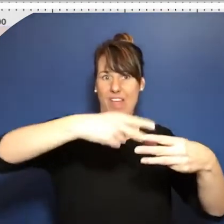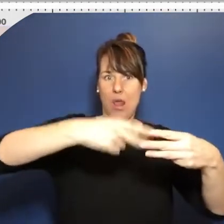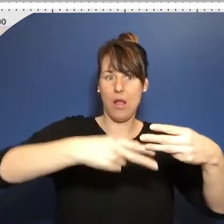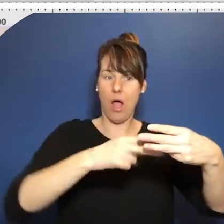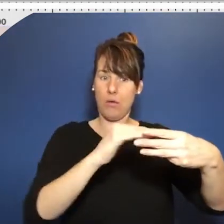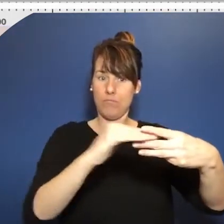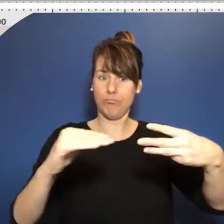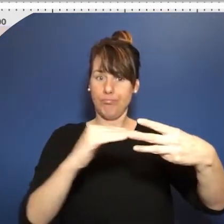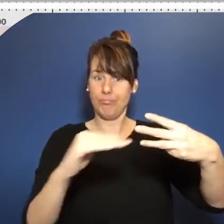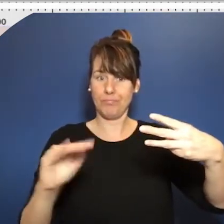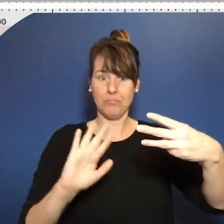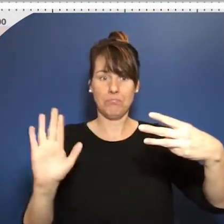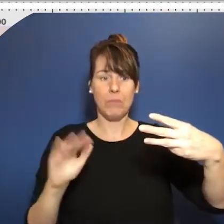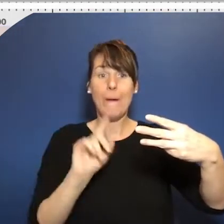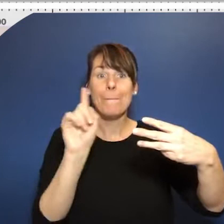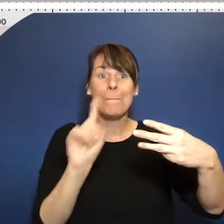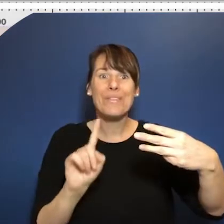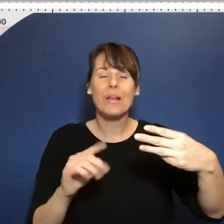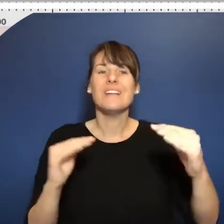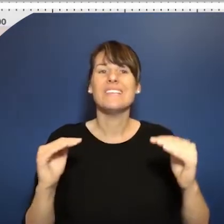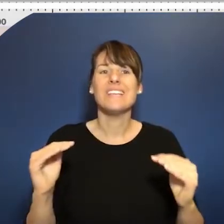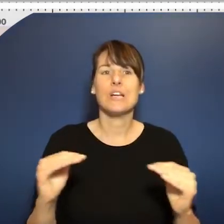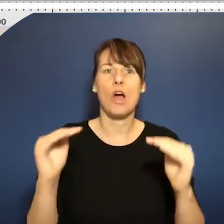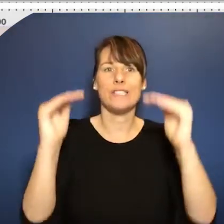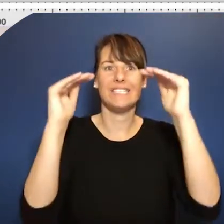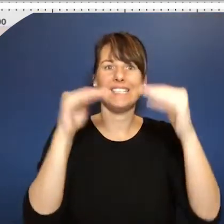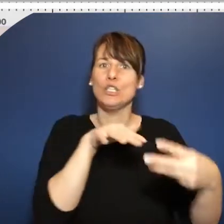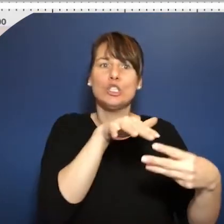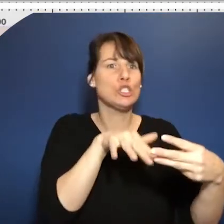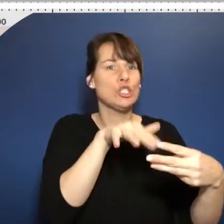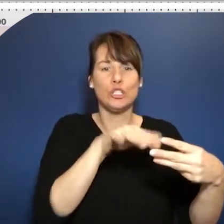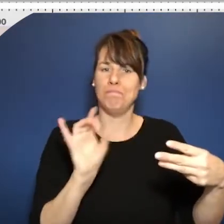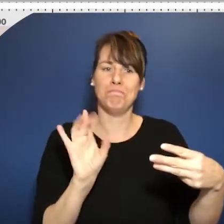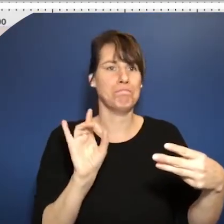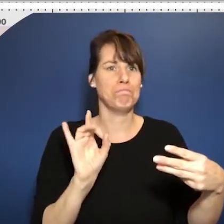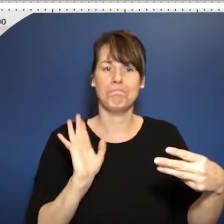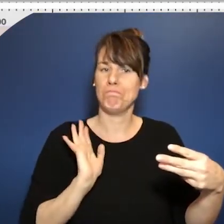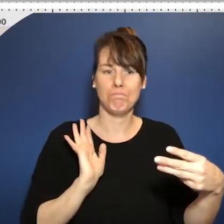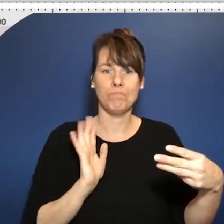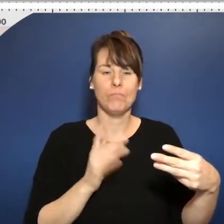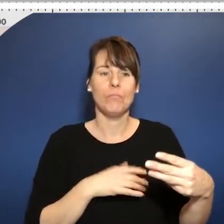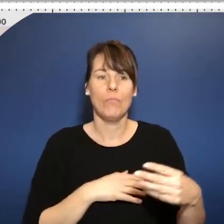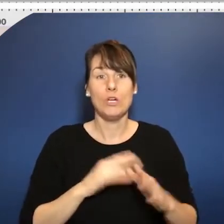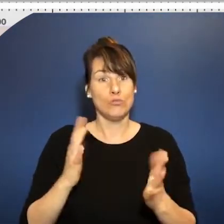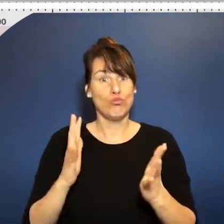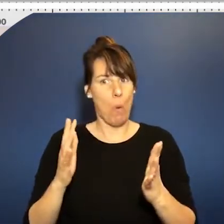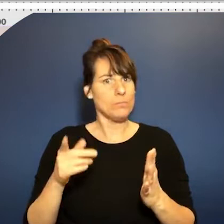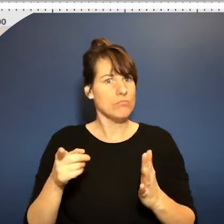It means that there is no hierarchy among my tiers. And sometimes it's important to have the hierarchy,